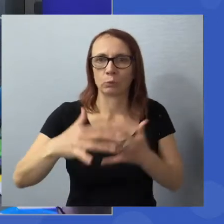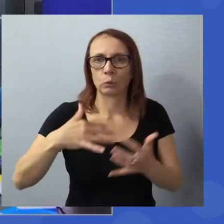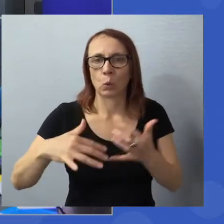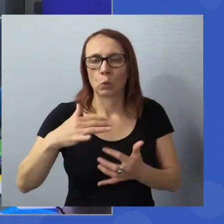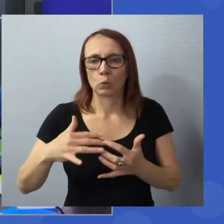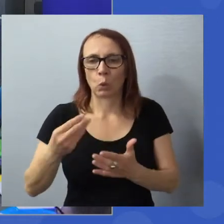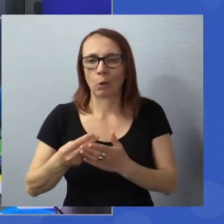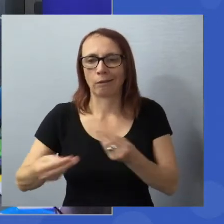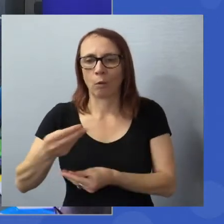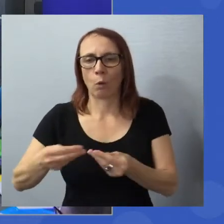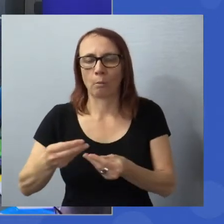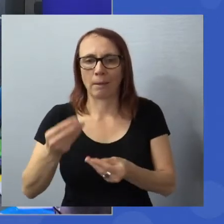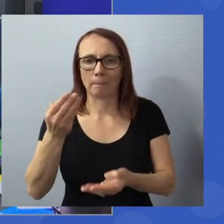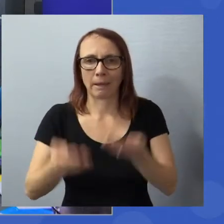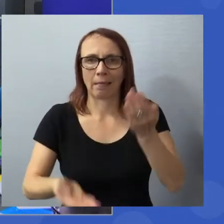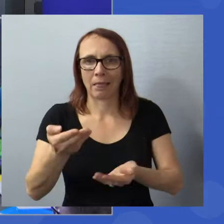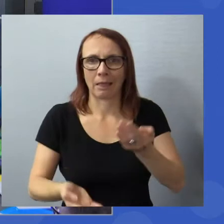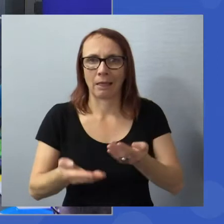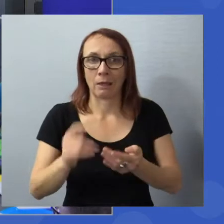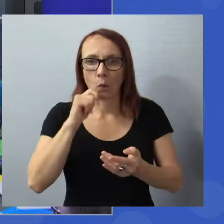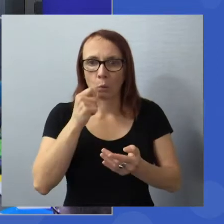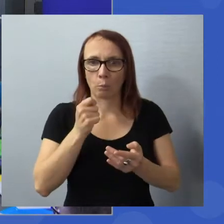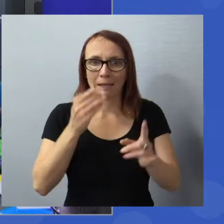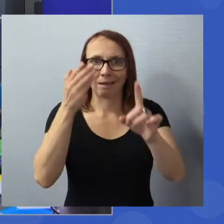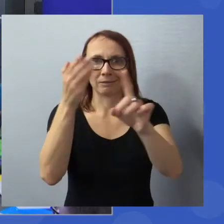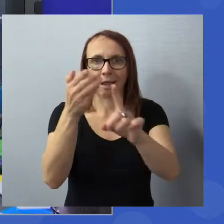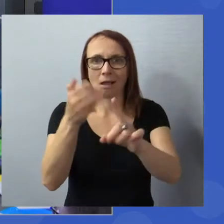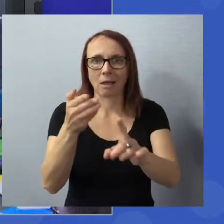there will be specific milestones and targets for politicians and all levels